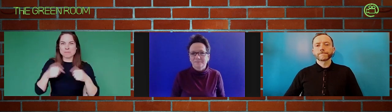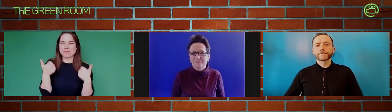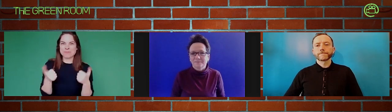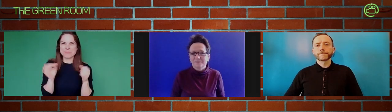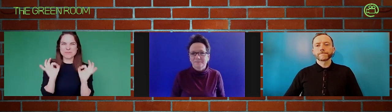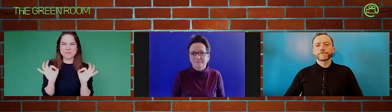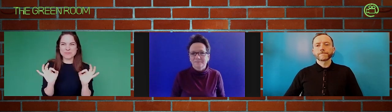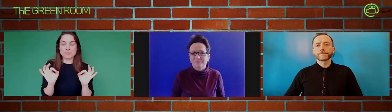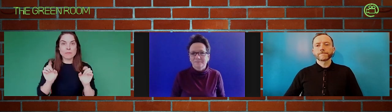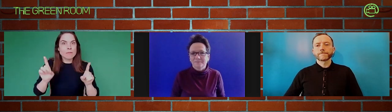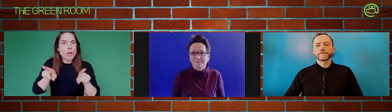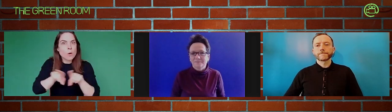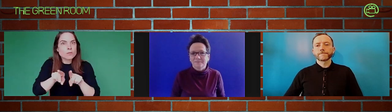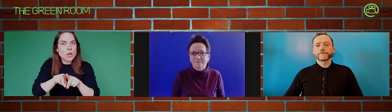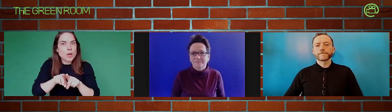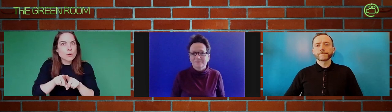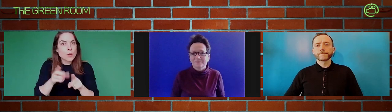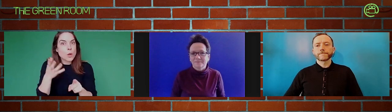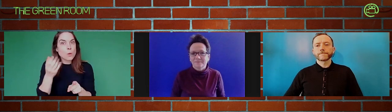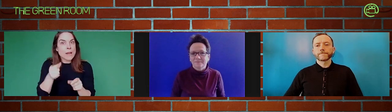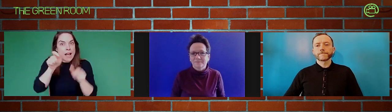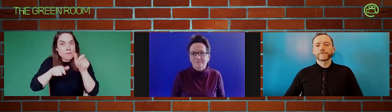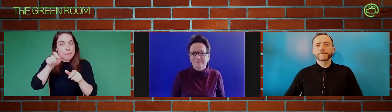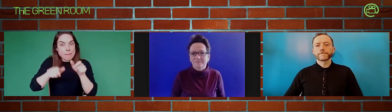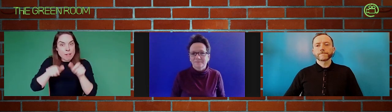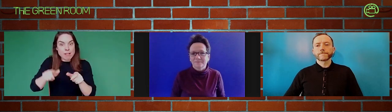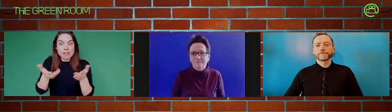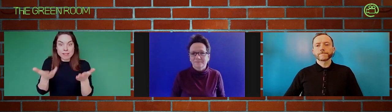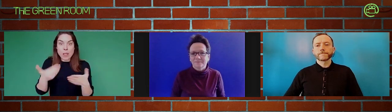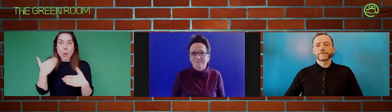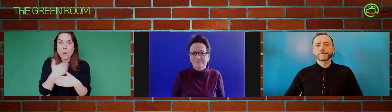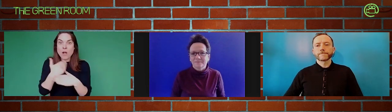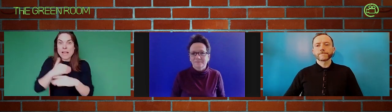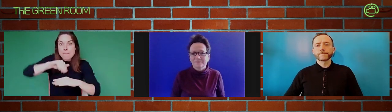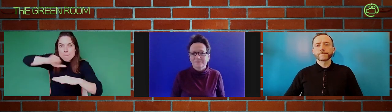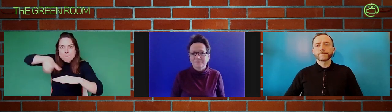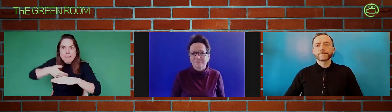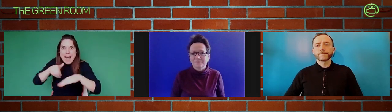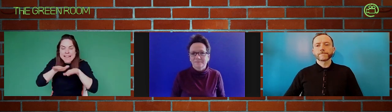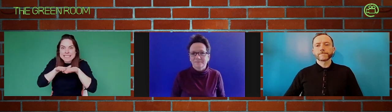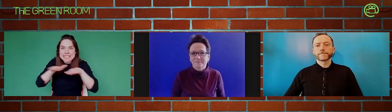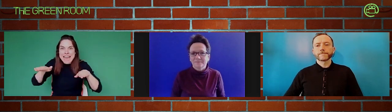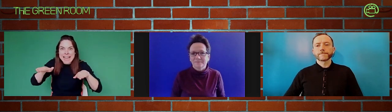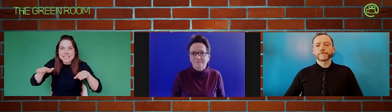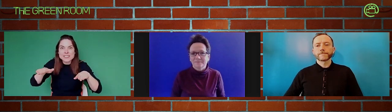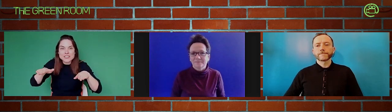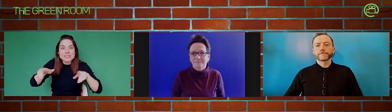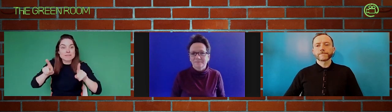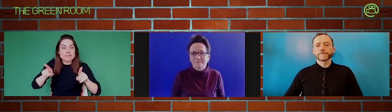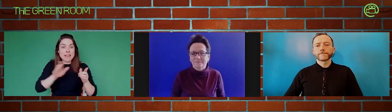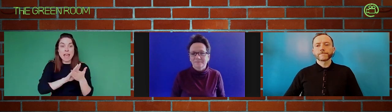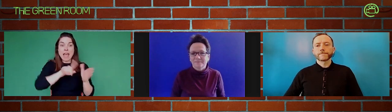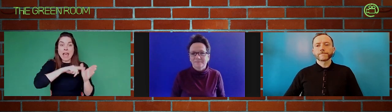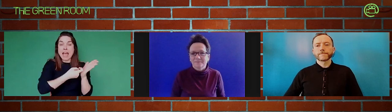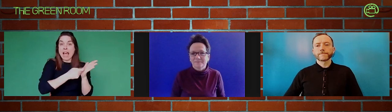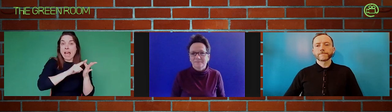as well, as Ali is a stage manager and Harri is a director but she's also